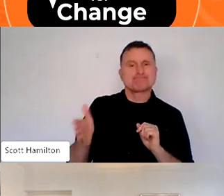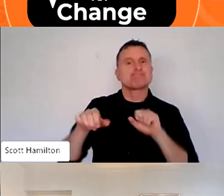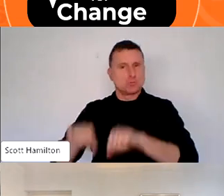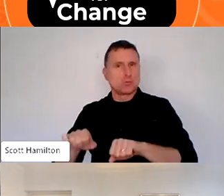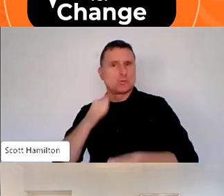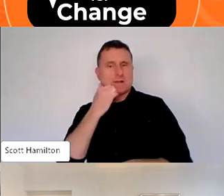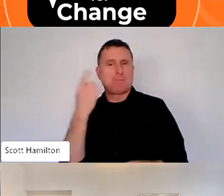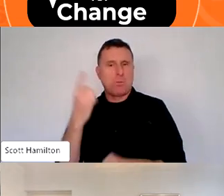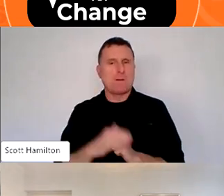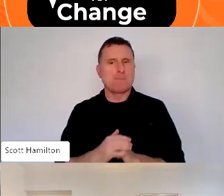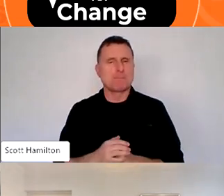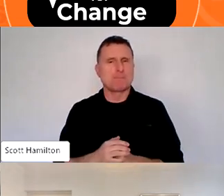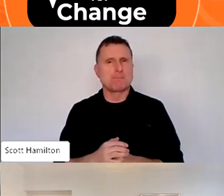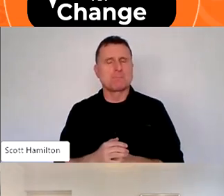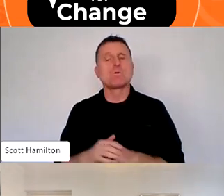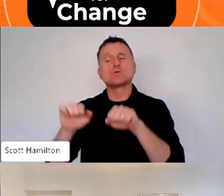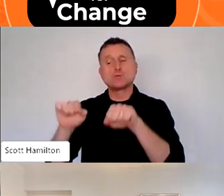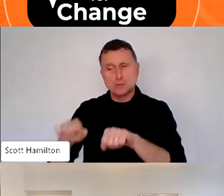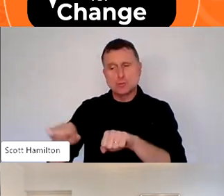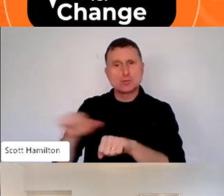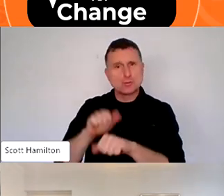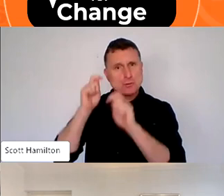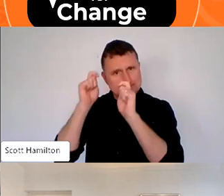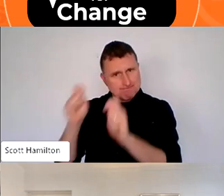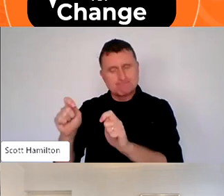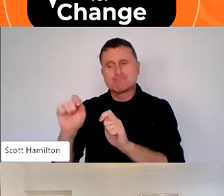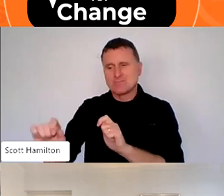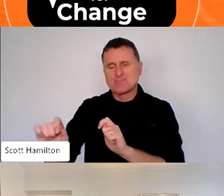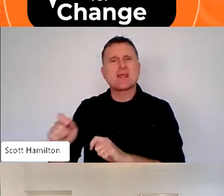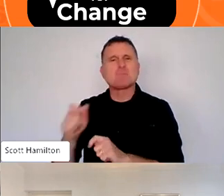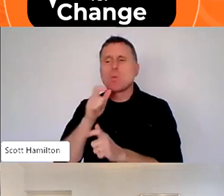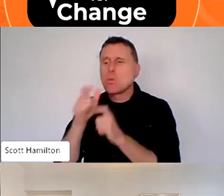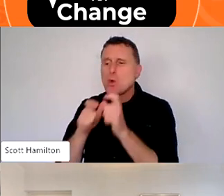space to begin with. One student said "I would make sure that every